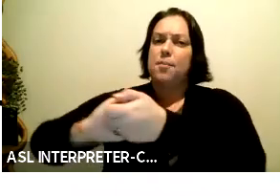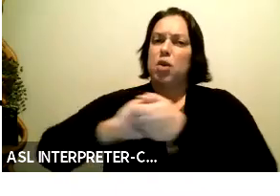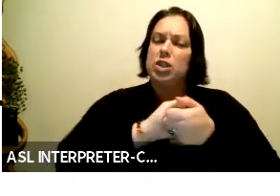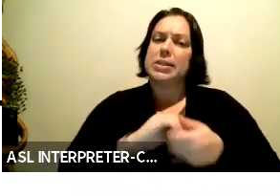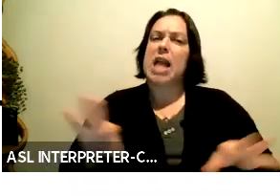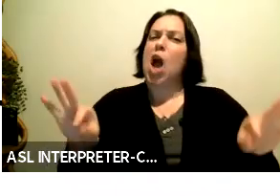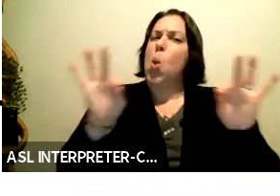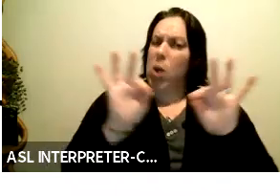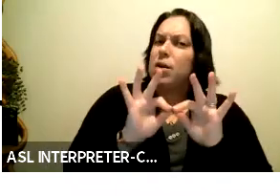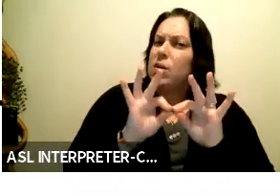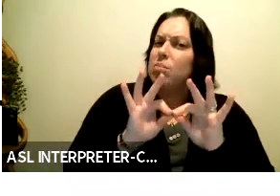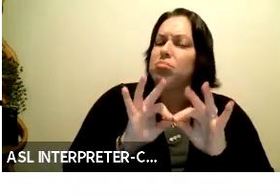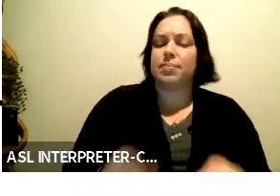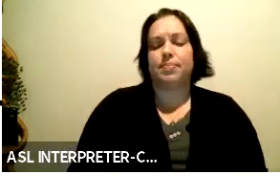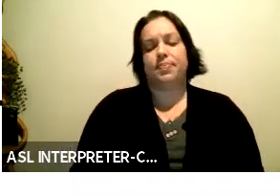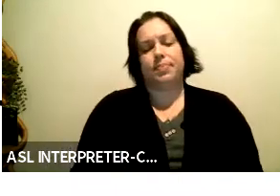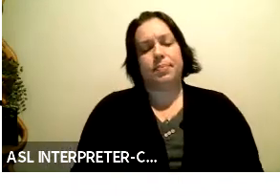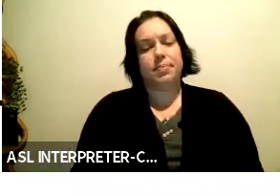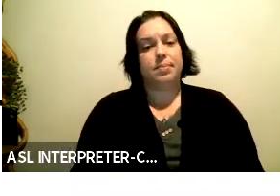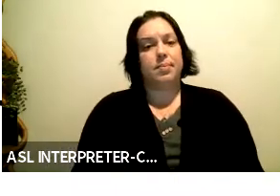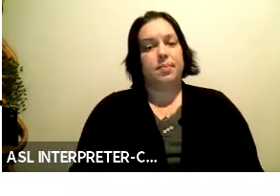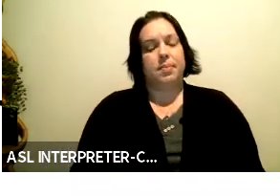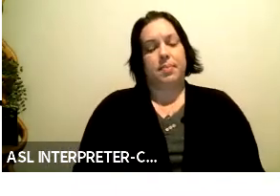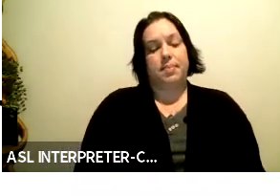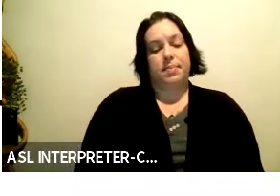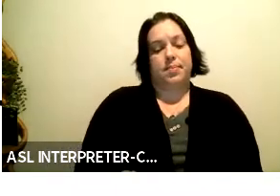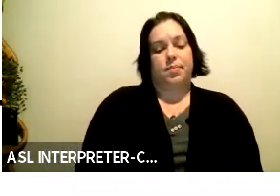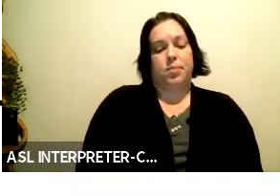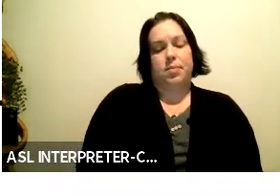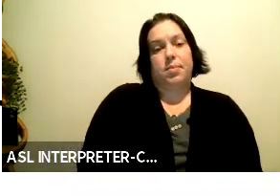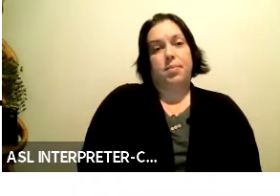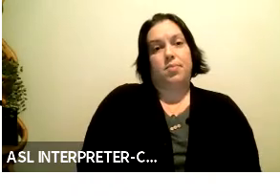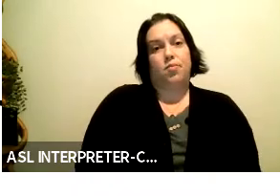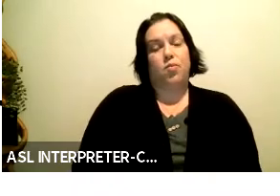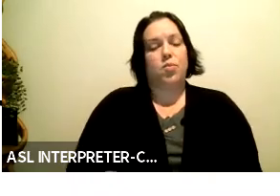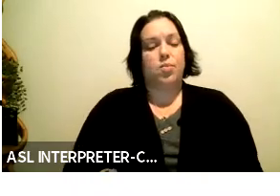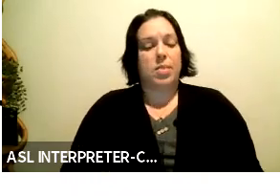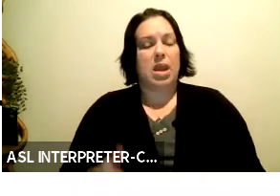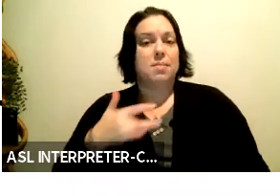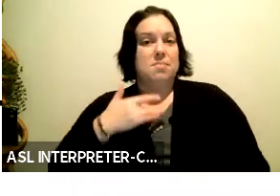So through all of this, my feeling is that Colorado has good bones, a good structure